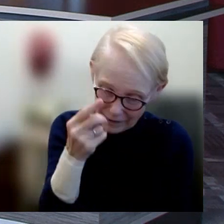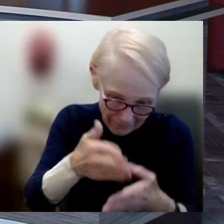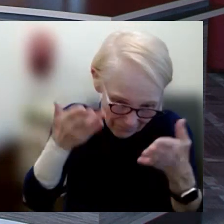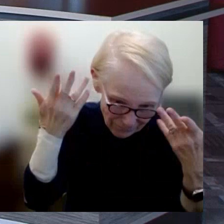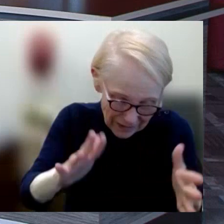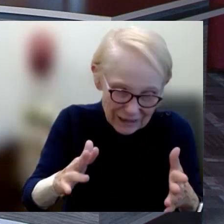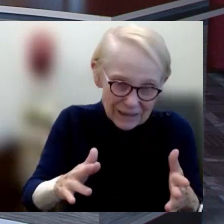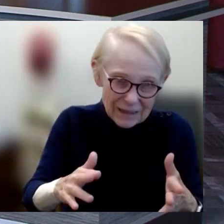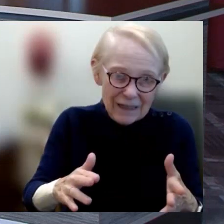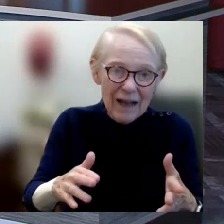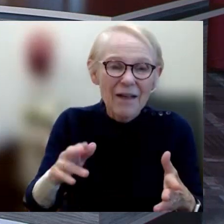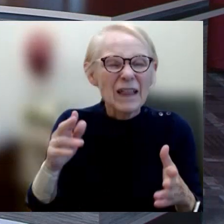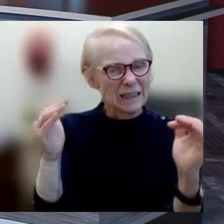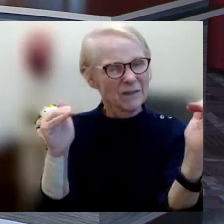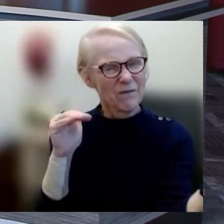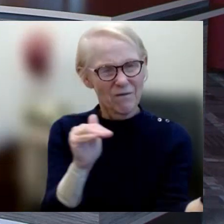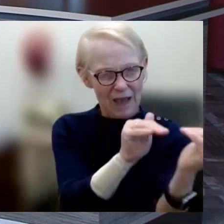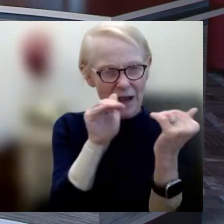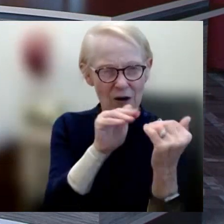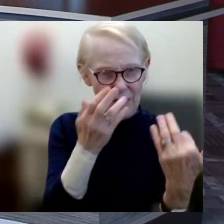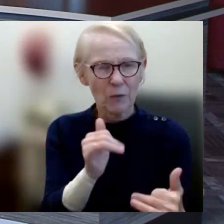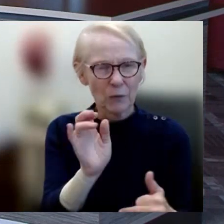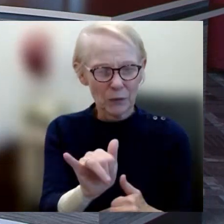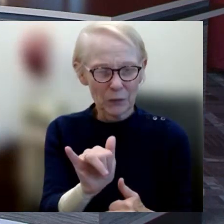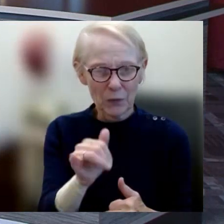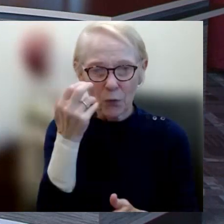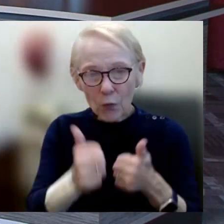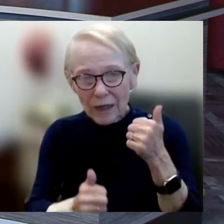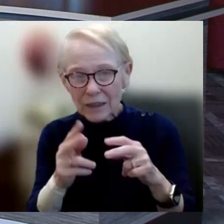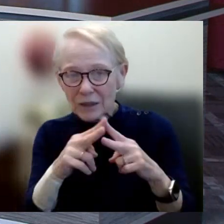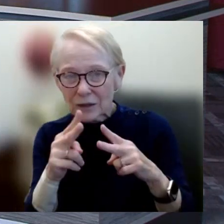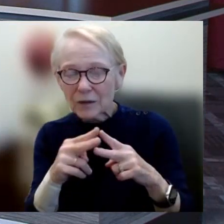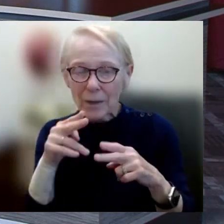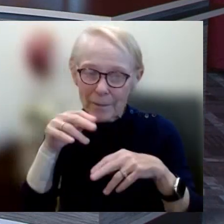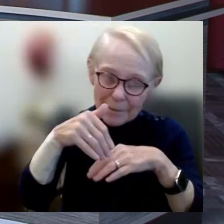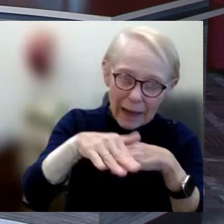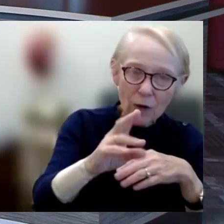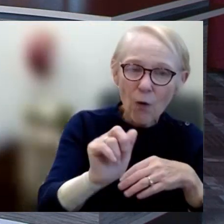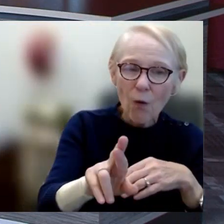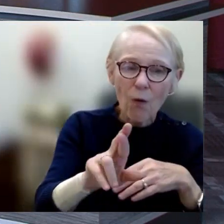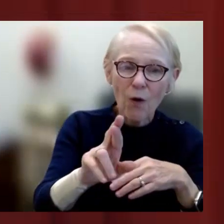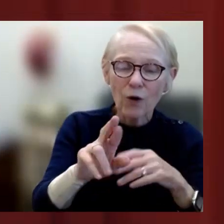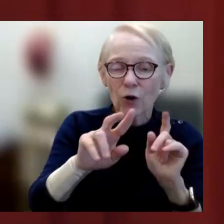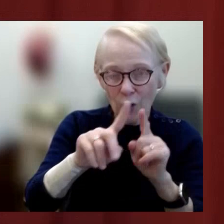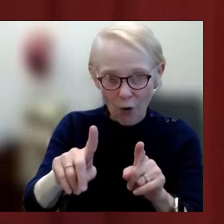so uh so you have a choice of which of those two things to do right and I think it's also good to